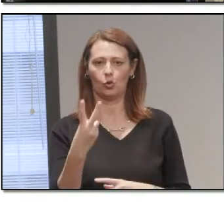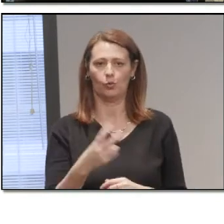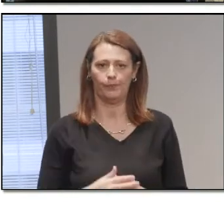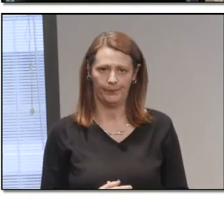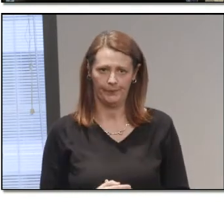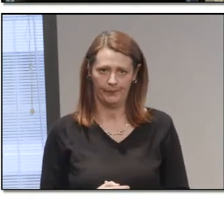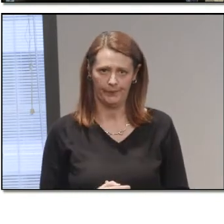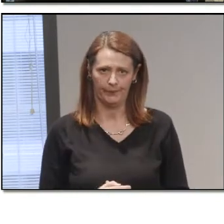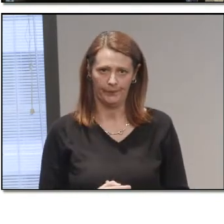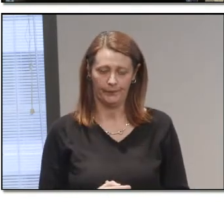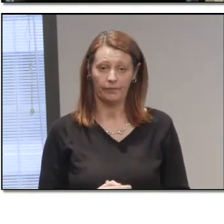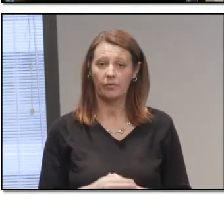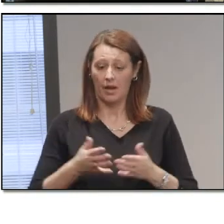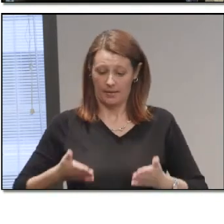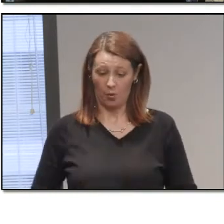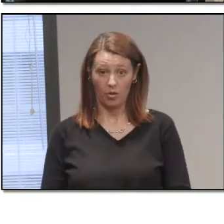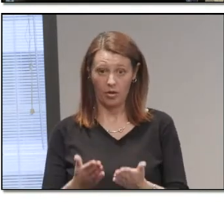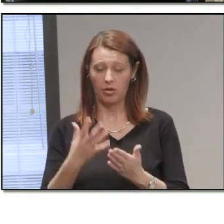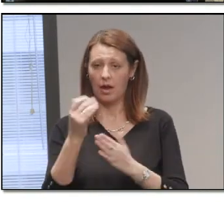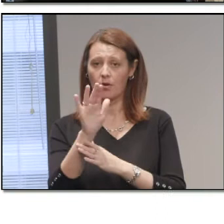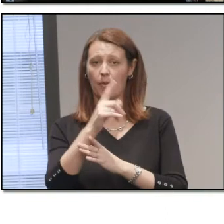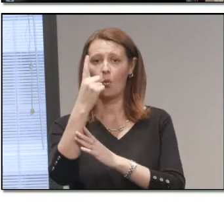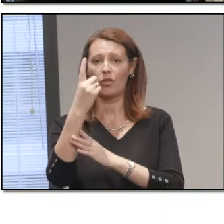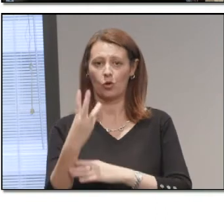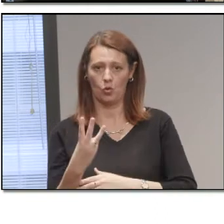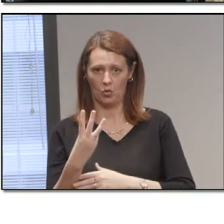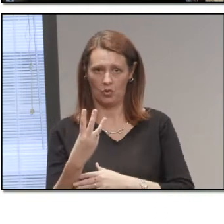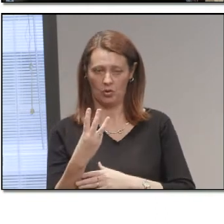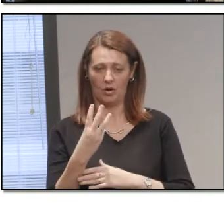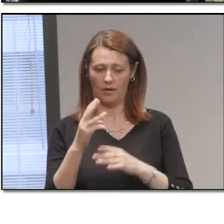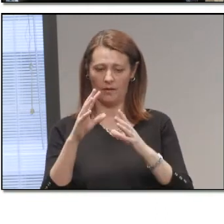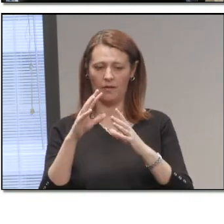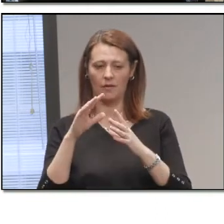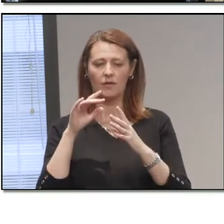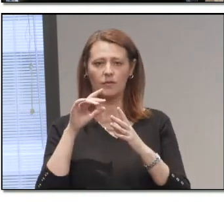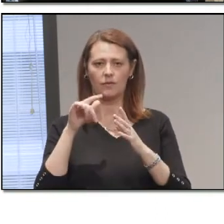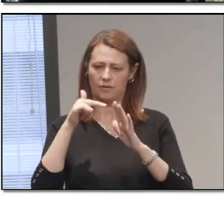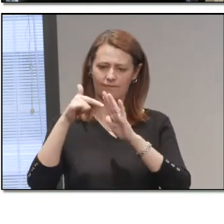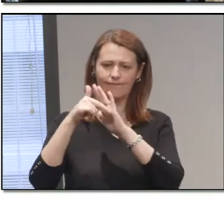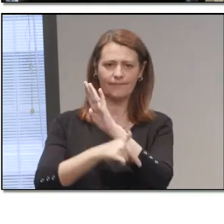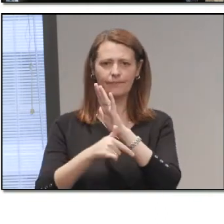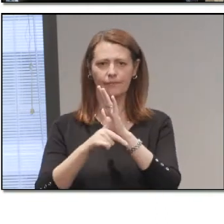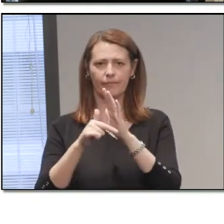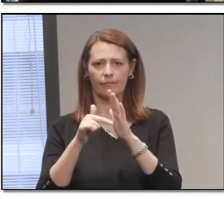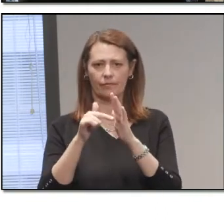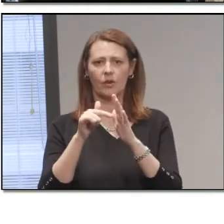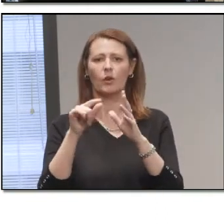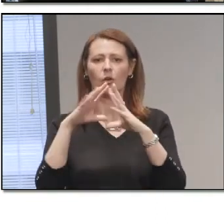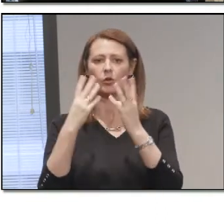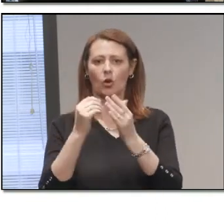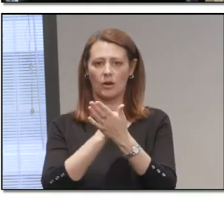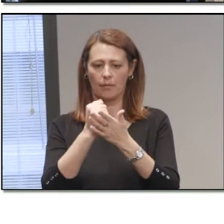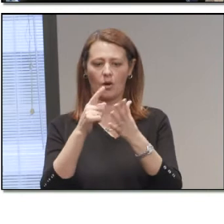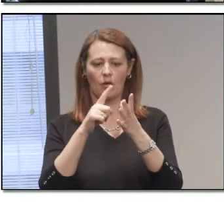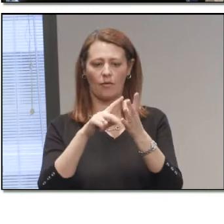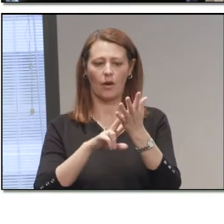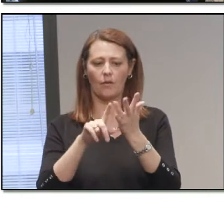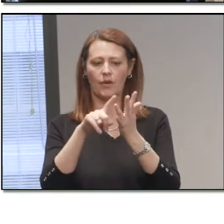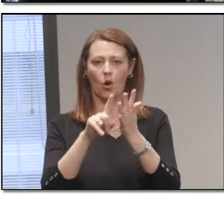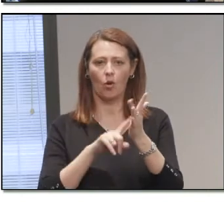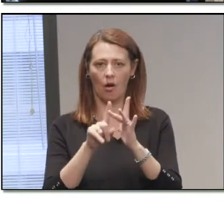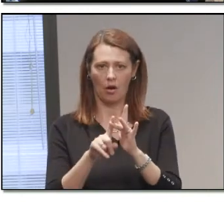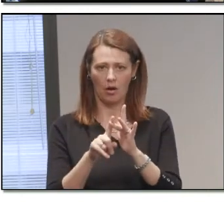at birth there are about one-third of the total complex of or total number of alveoli are there.